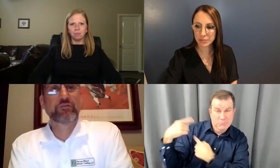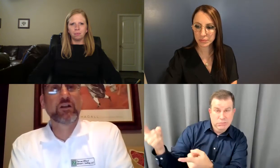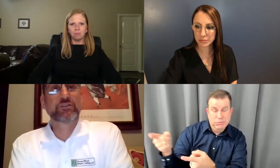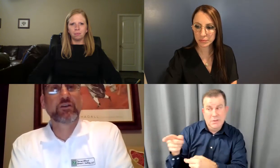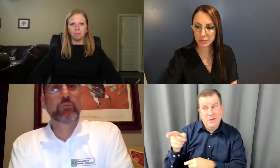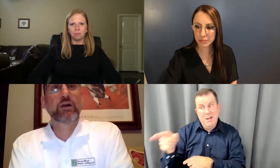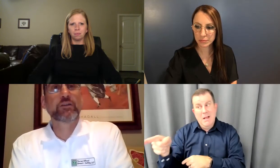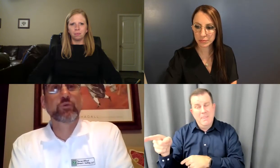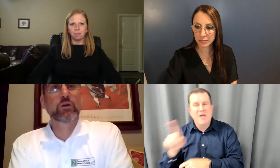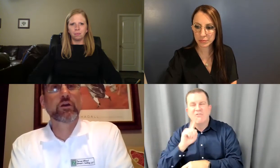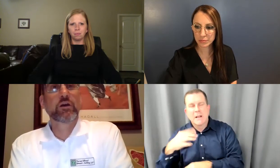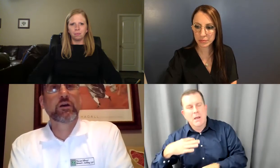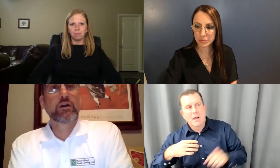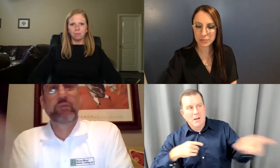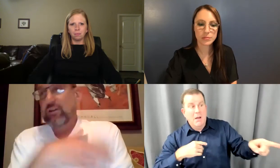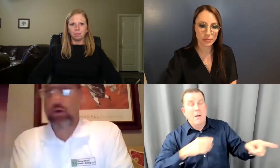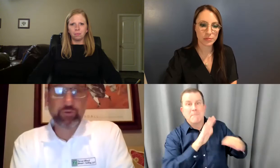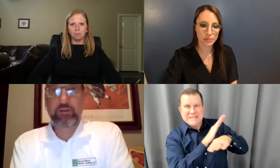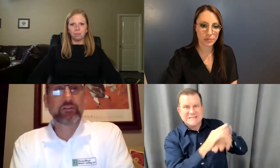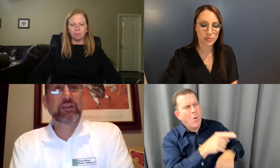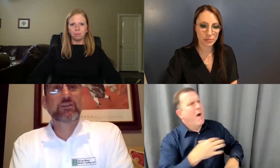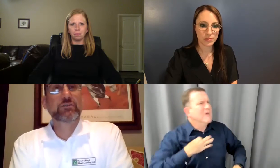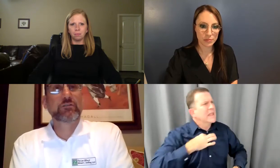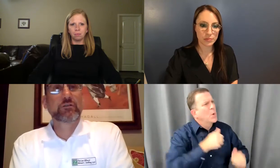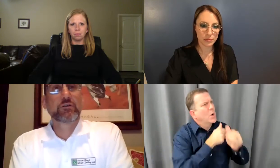of voluntary compliance work. And then it all turned into litigation.